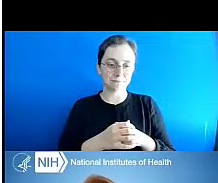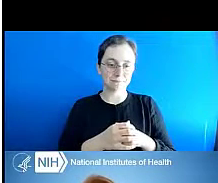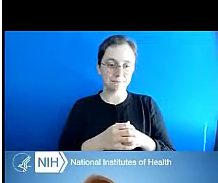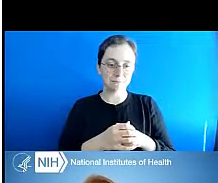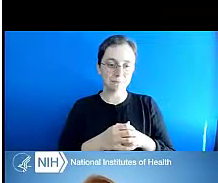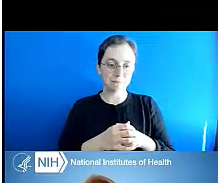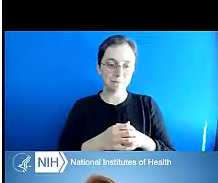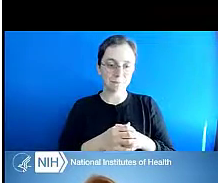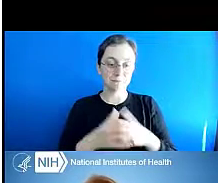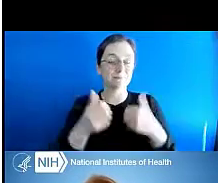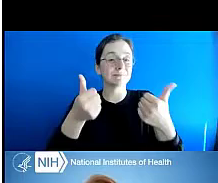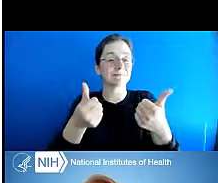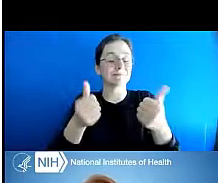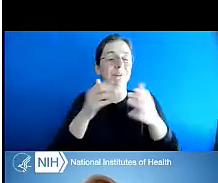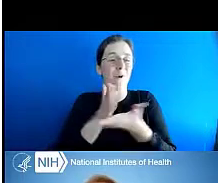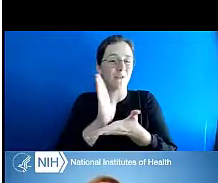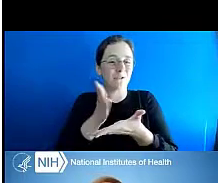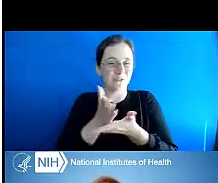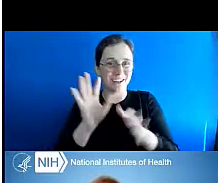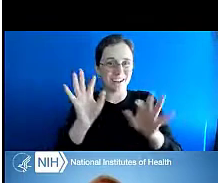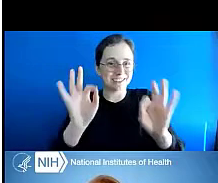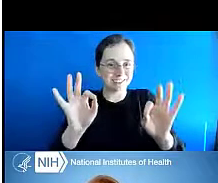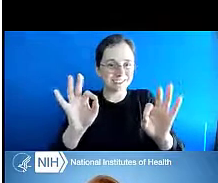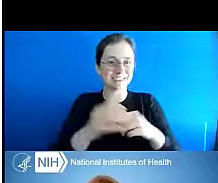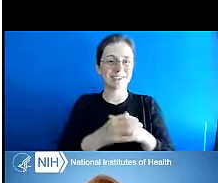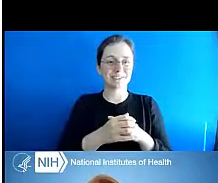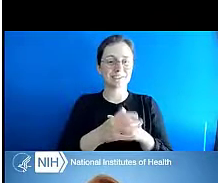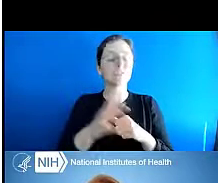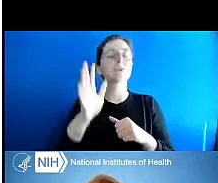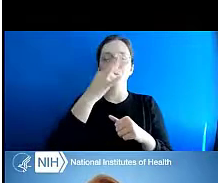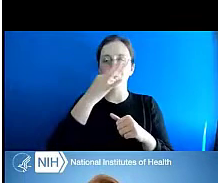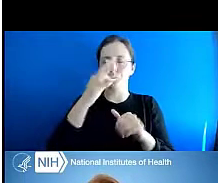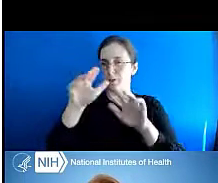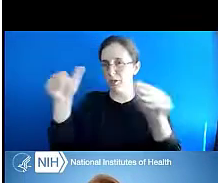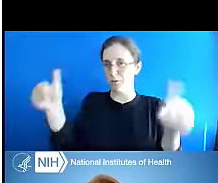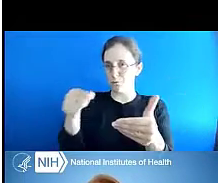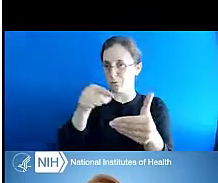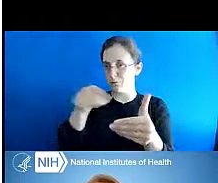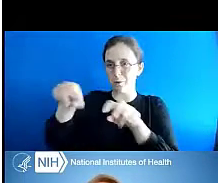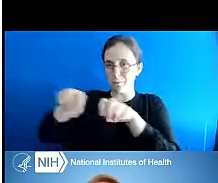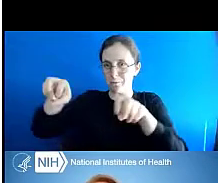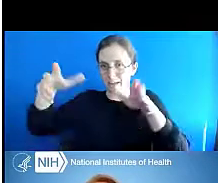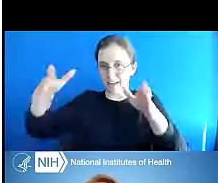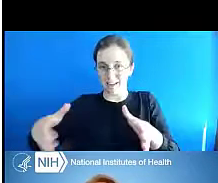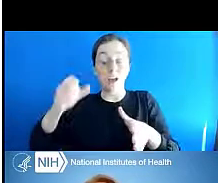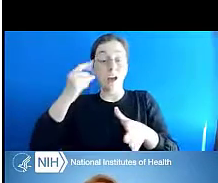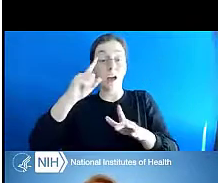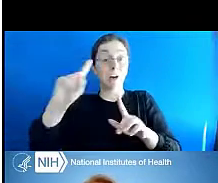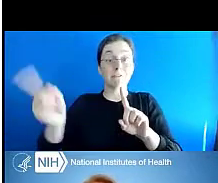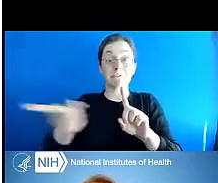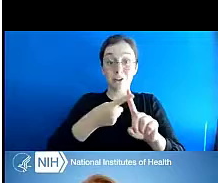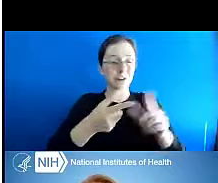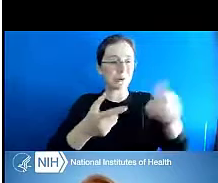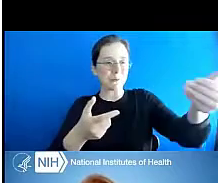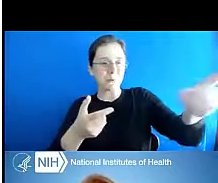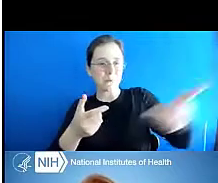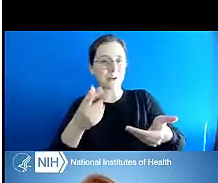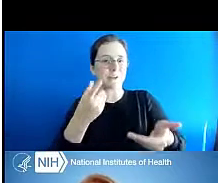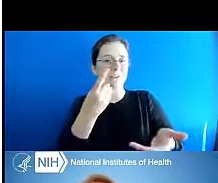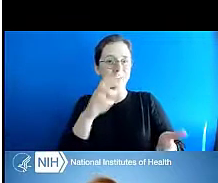All right. Before we introduce our main panelists for today, we have a special welcome from Dr. Lyric Jorgenson,